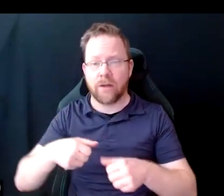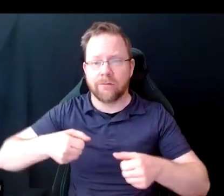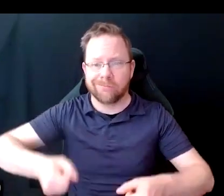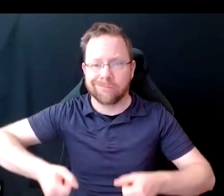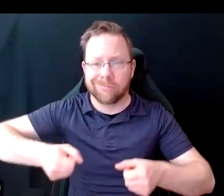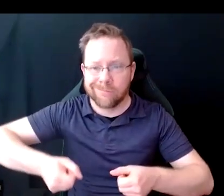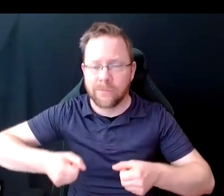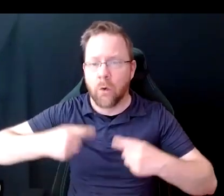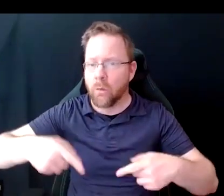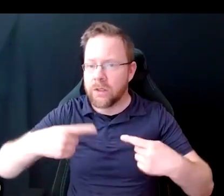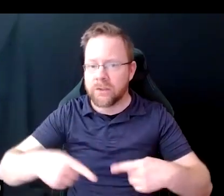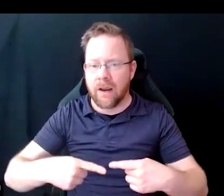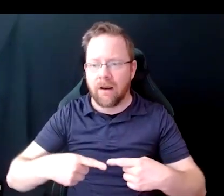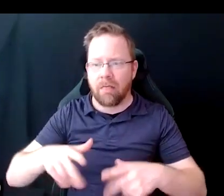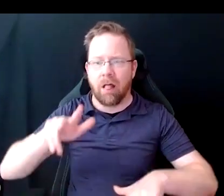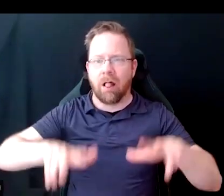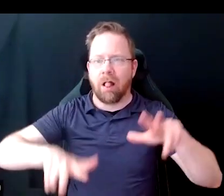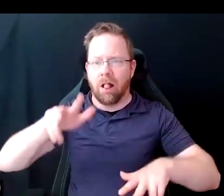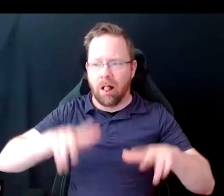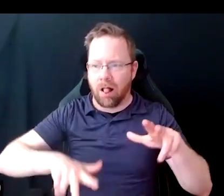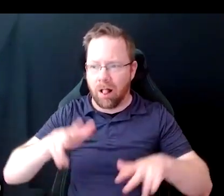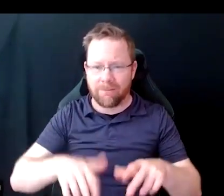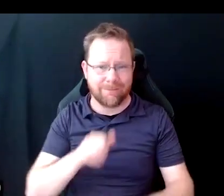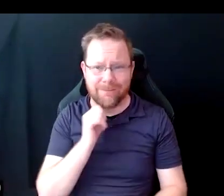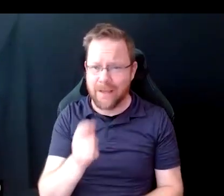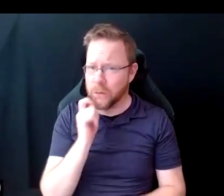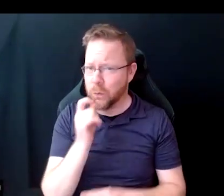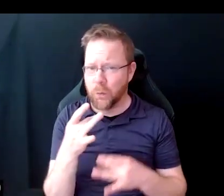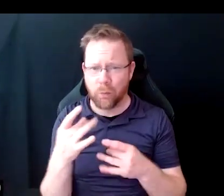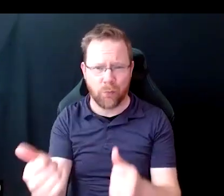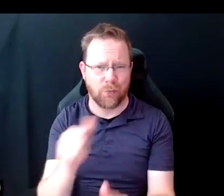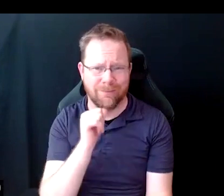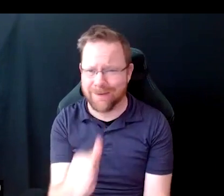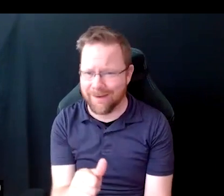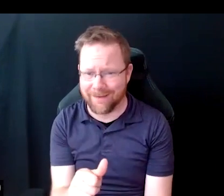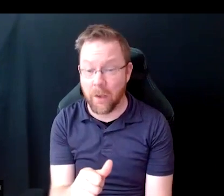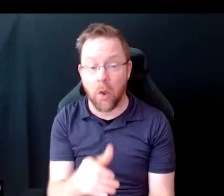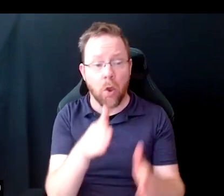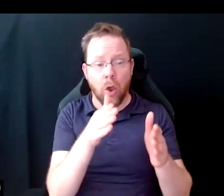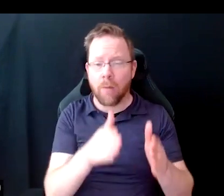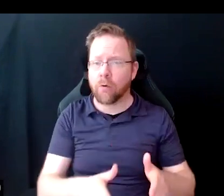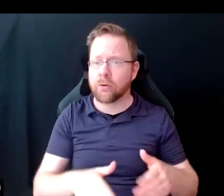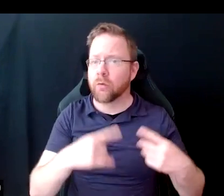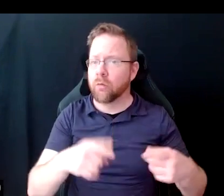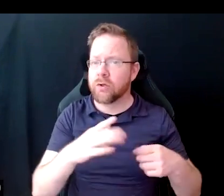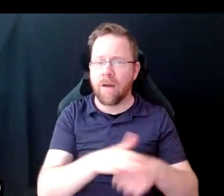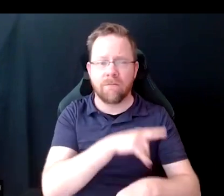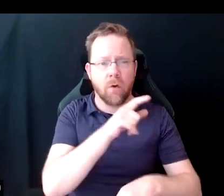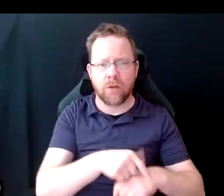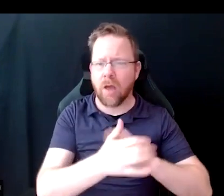they are not, they are maybe a hundredth as cool and efficient as a person who is in a wheelchair who has those skills.